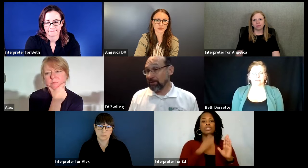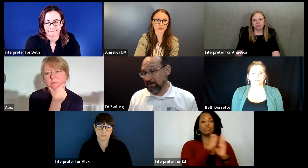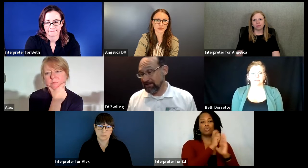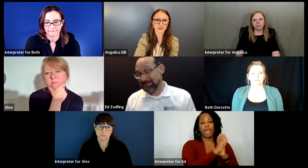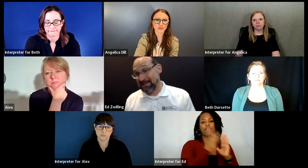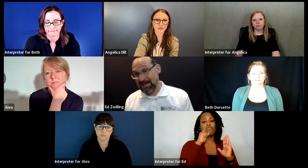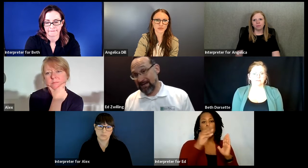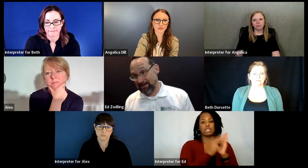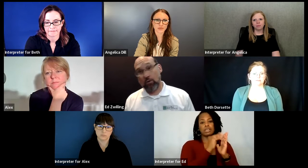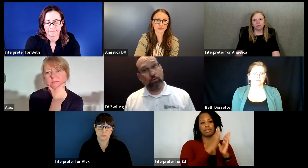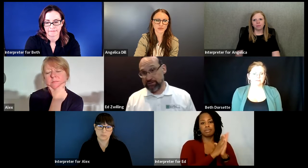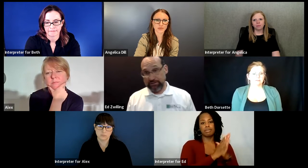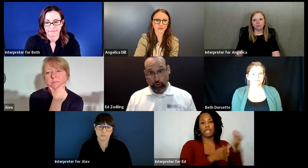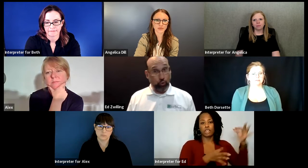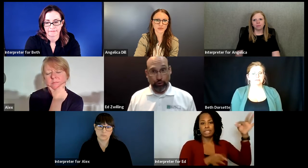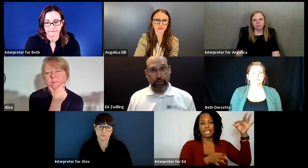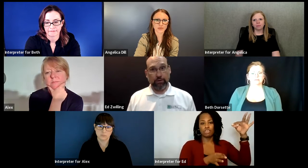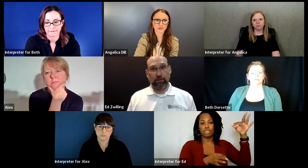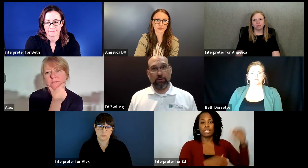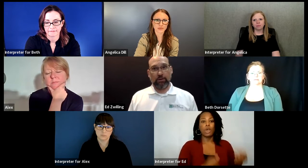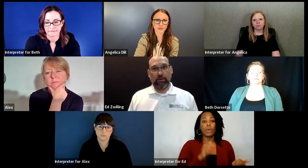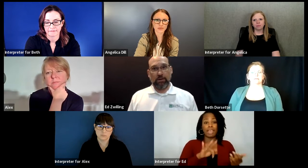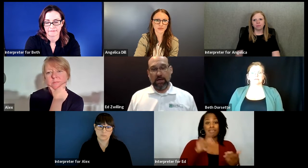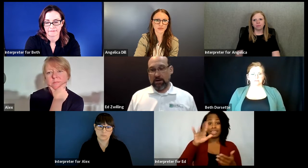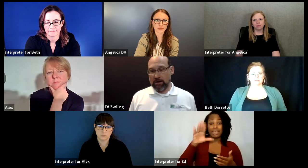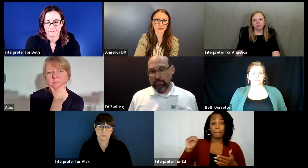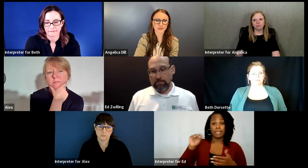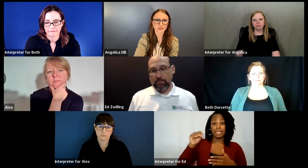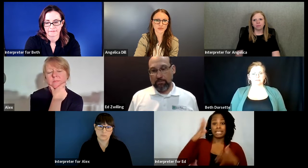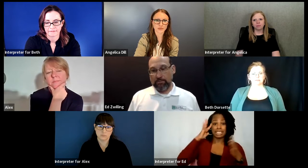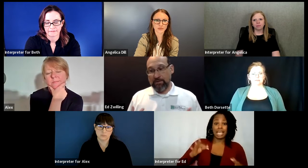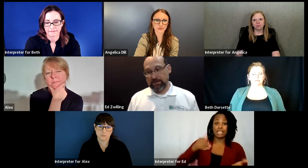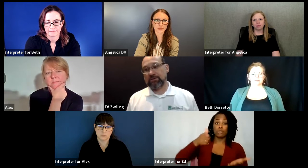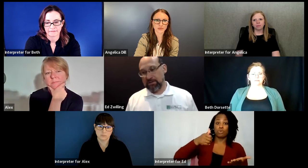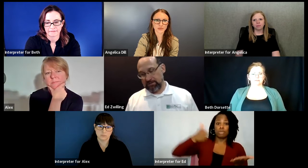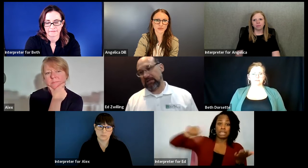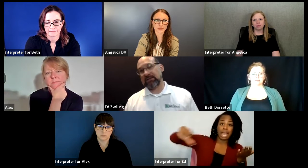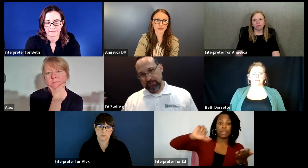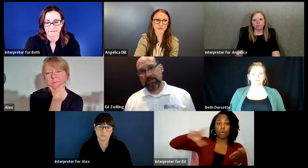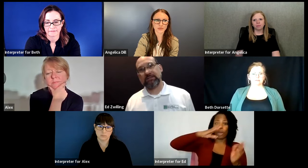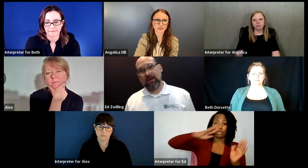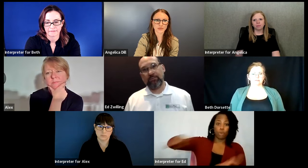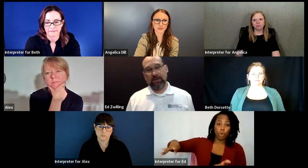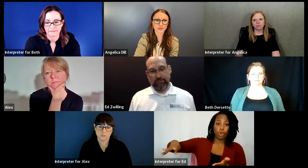ultimately it's denied or just ignored, then you can take it to the next step.